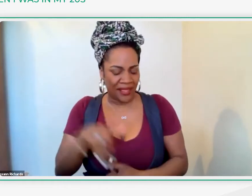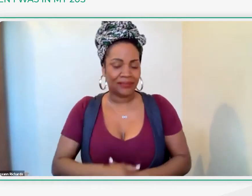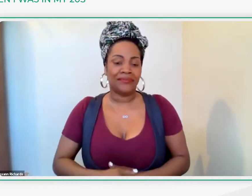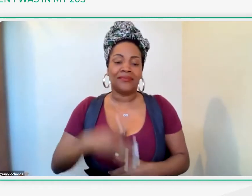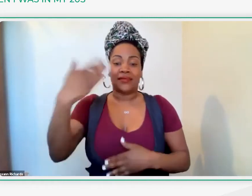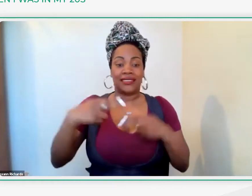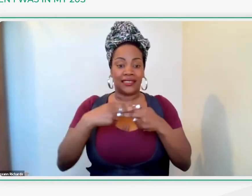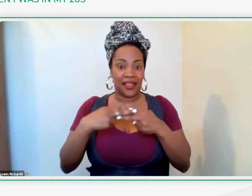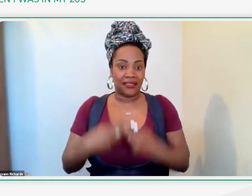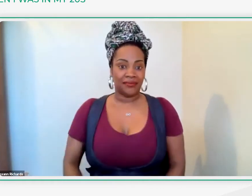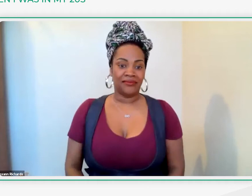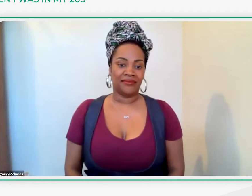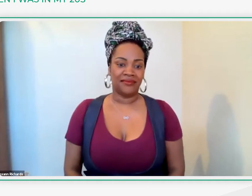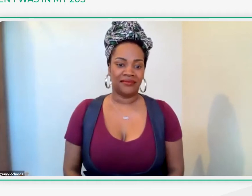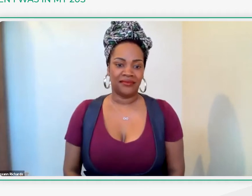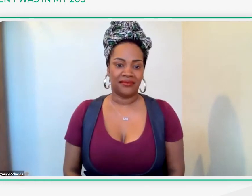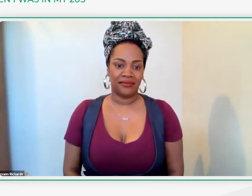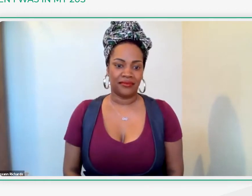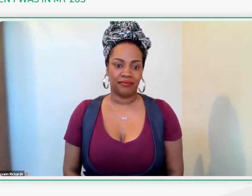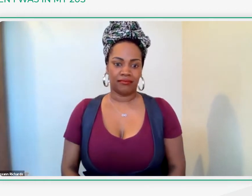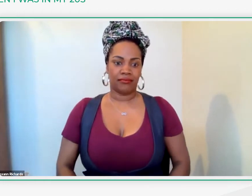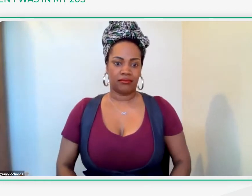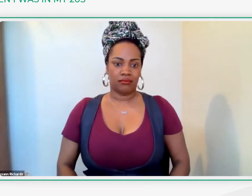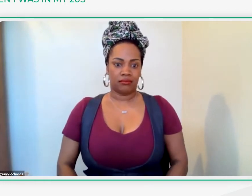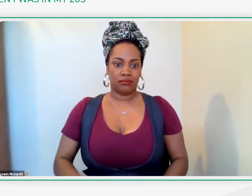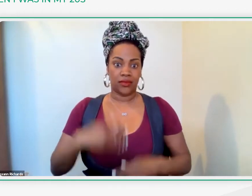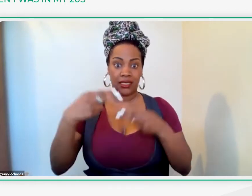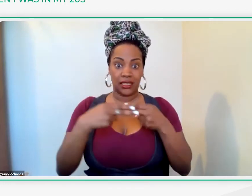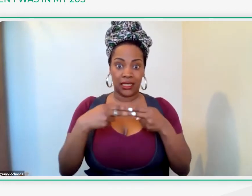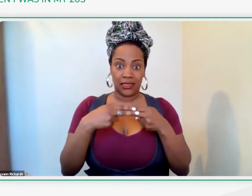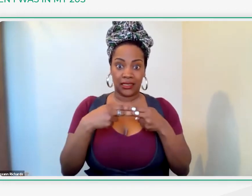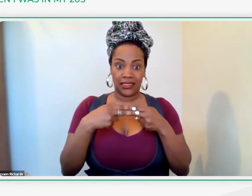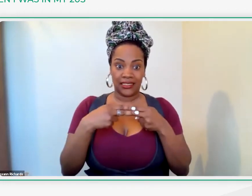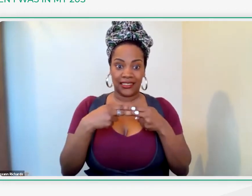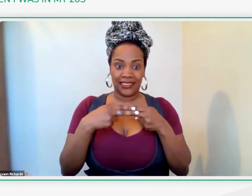It may show your financial responsibilities and what you've done in the past, but it's not all who you are.